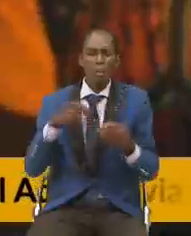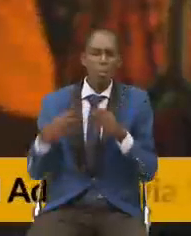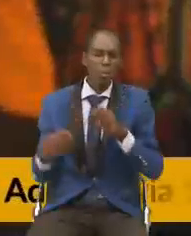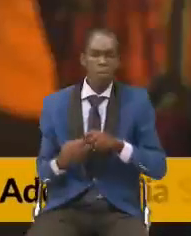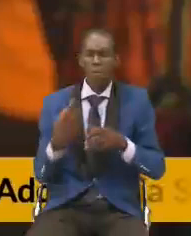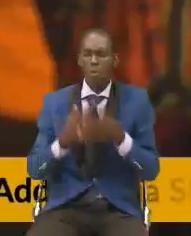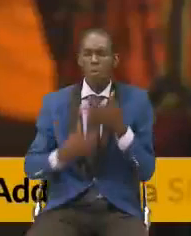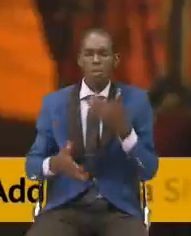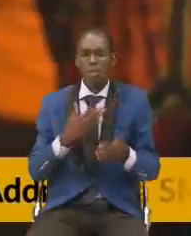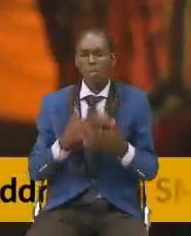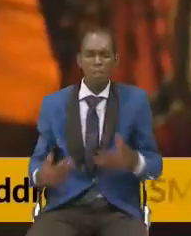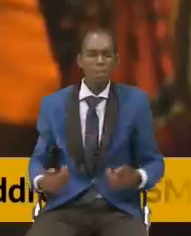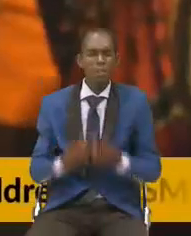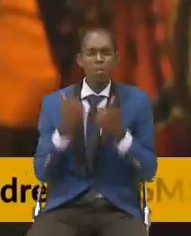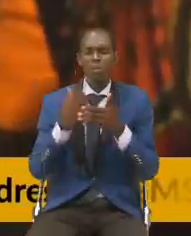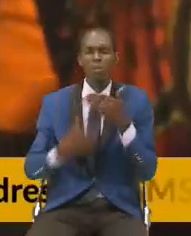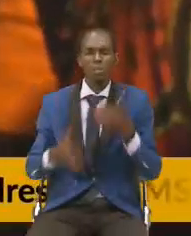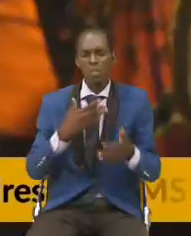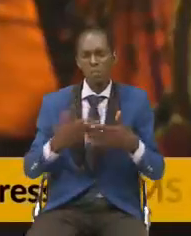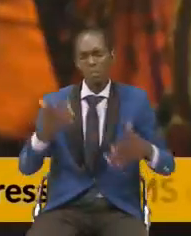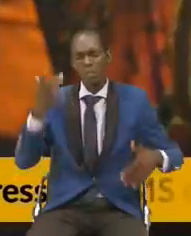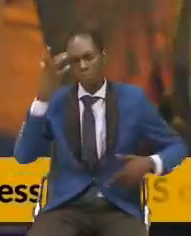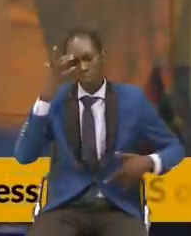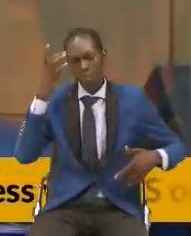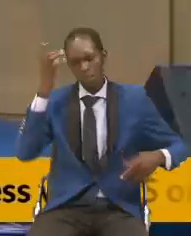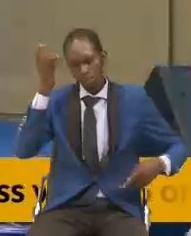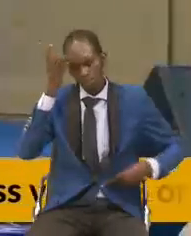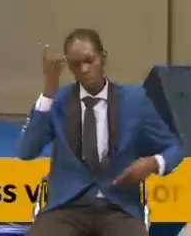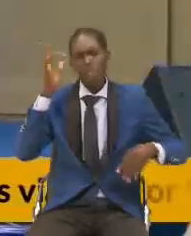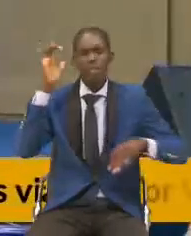lord i pray whatever problem whatever challenge whatever sickness